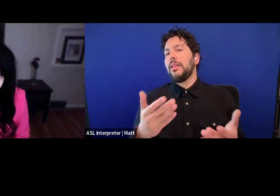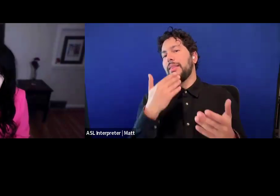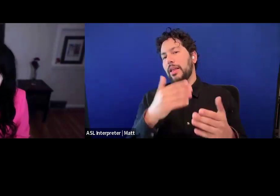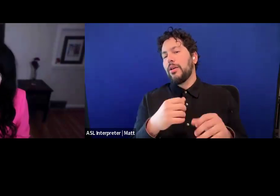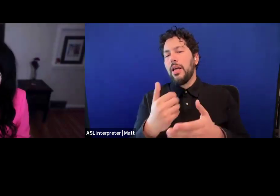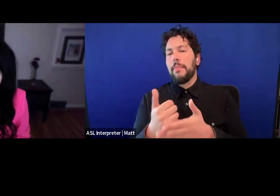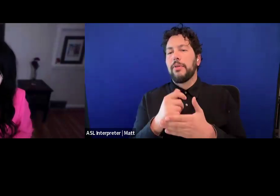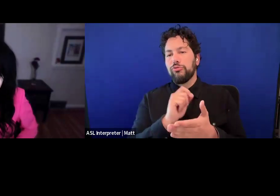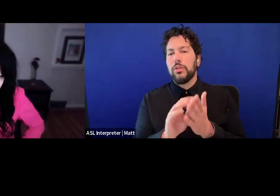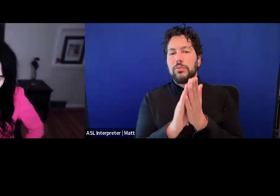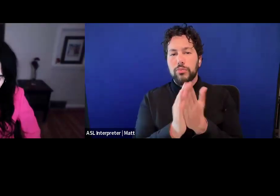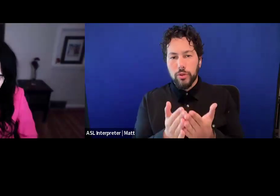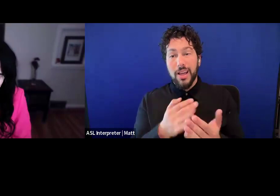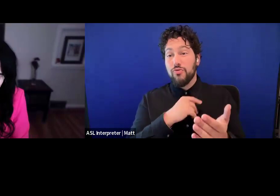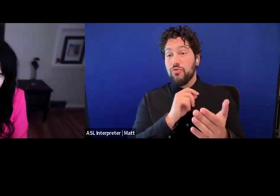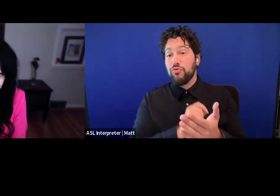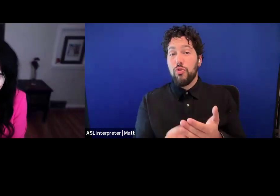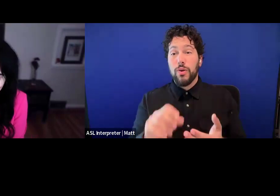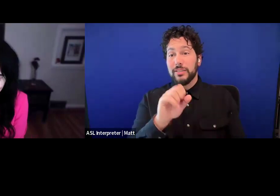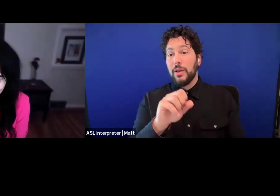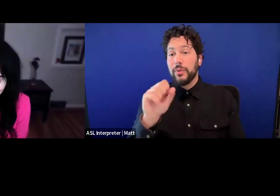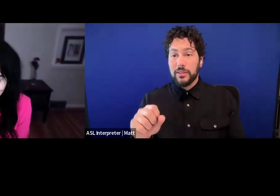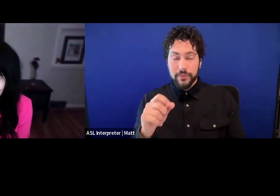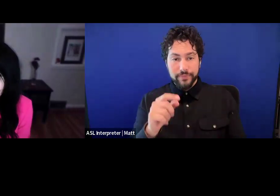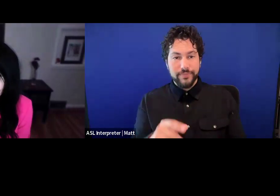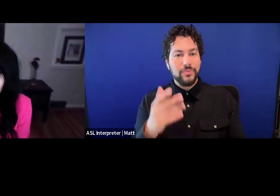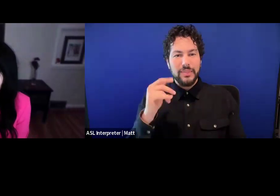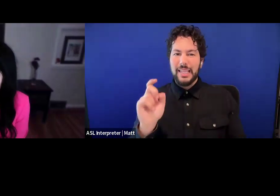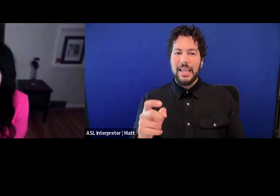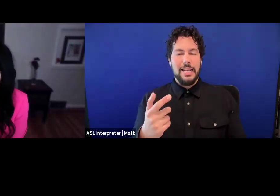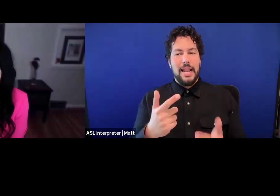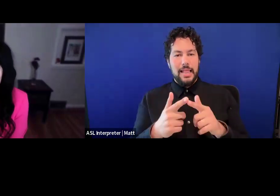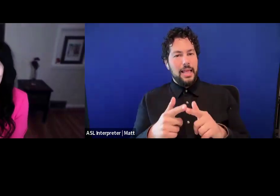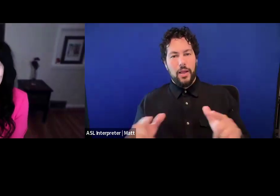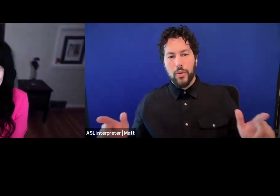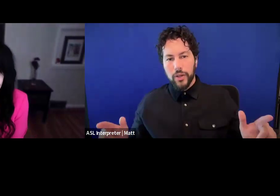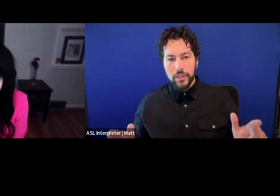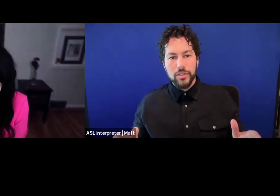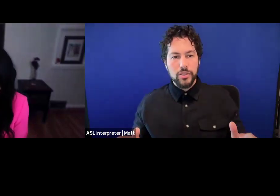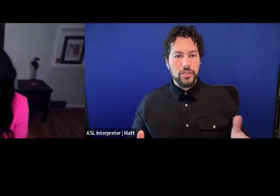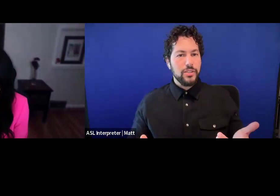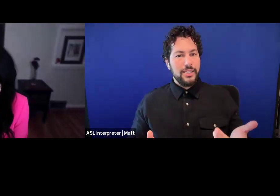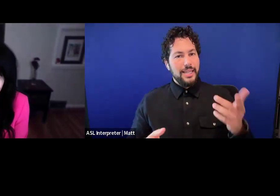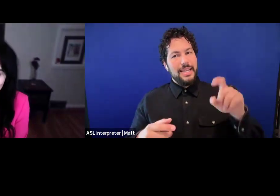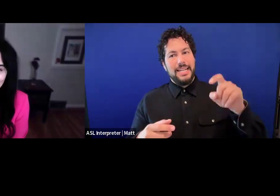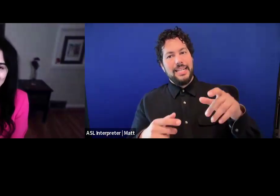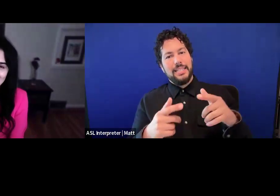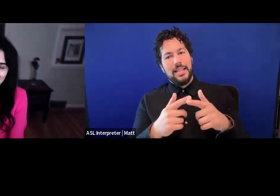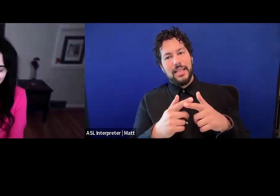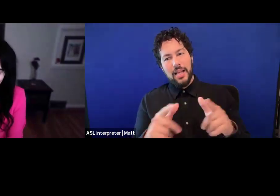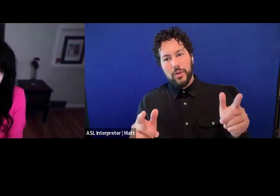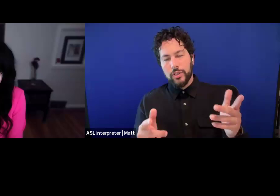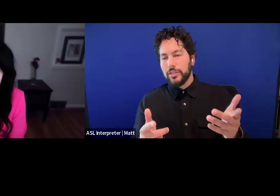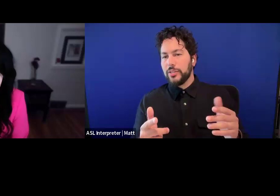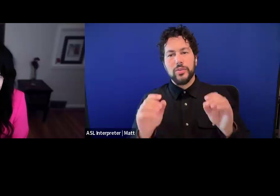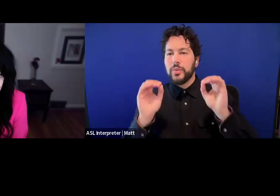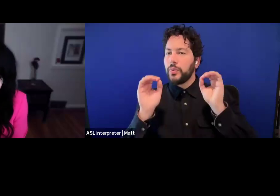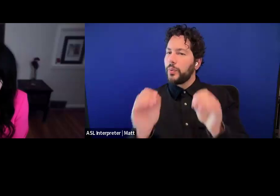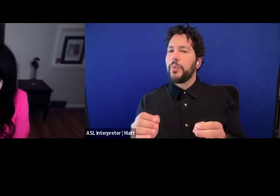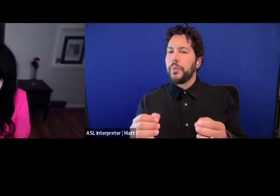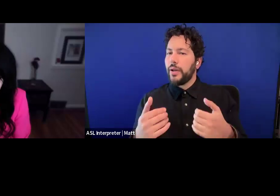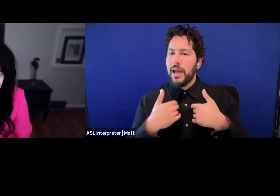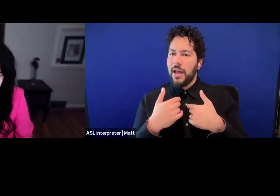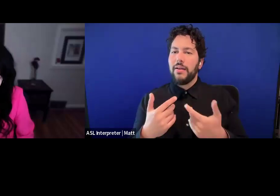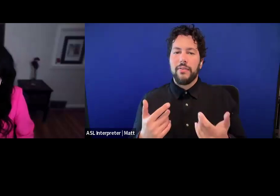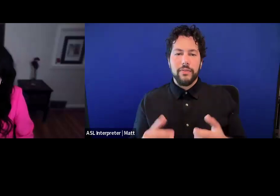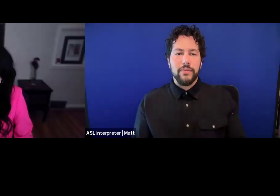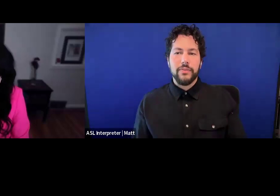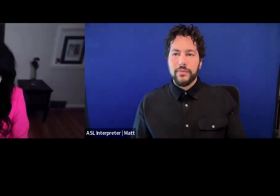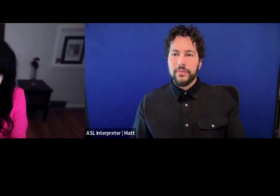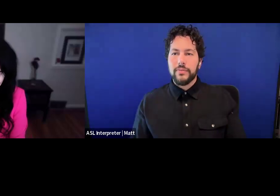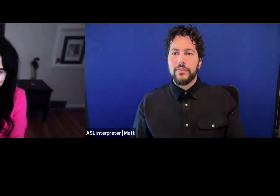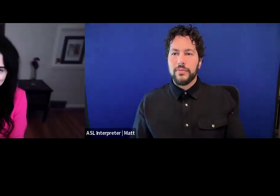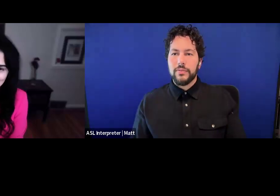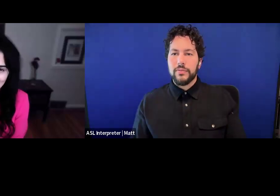I roadside with ourselves because I needed a language, or I guess it needed a language that did not yet exist. Next slide, please.